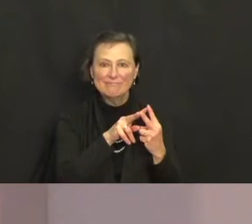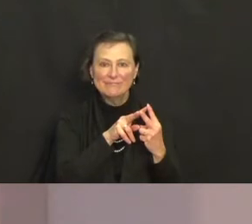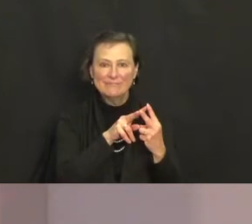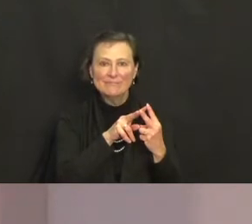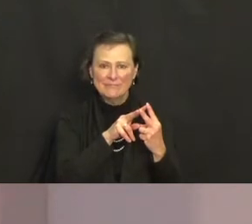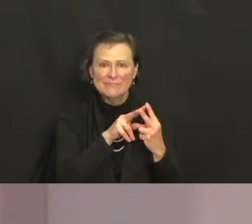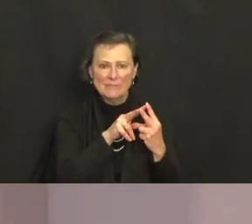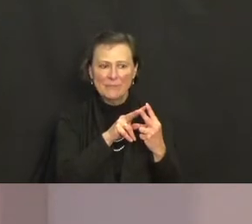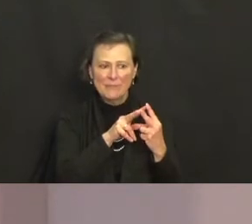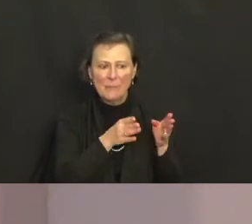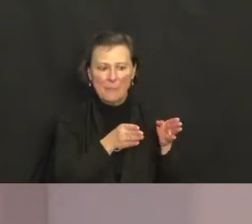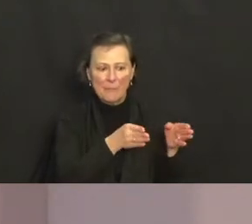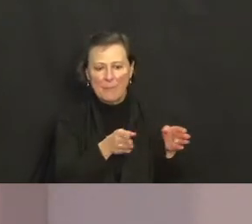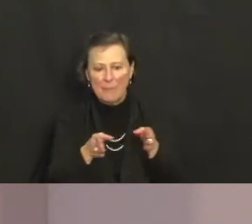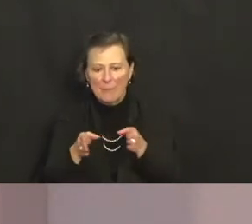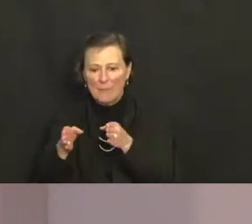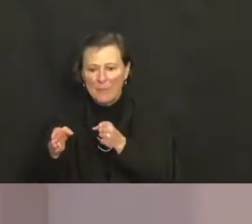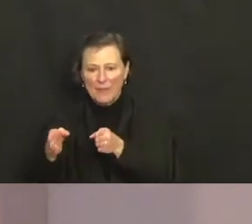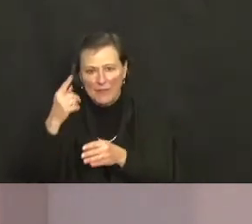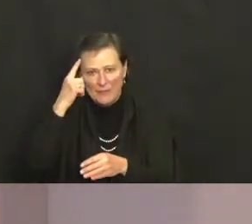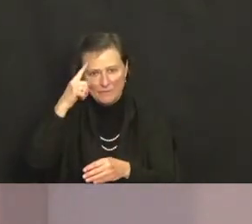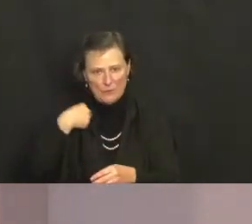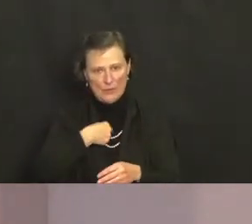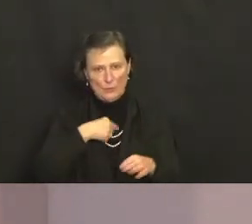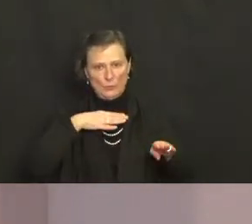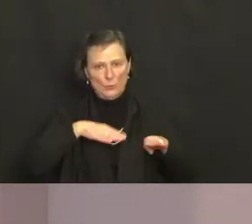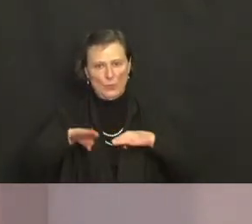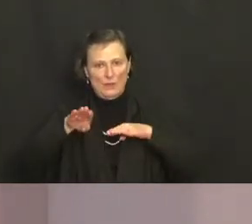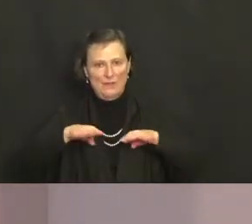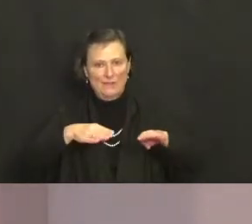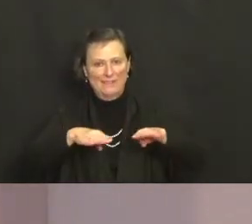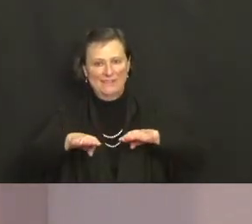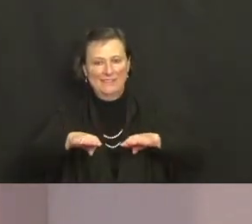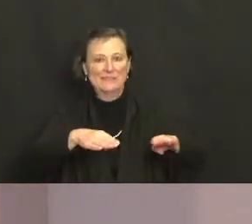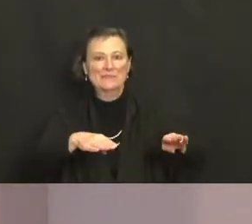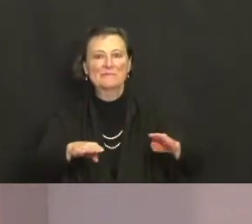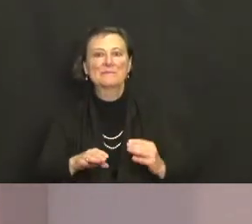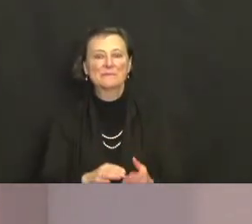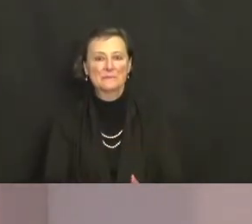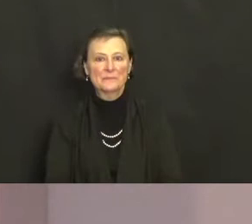These are the paths we walk.